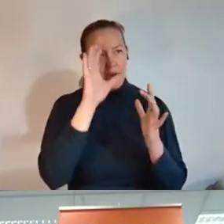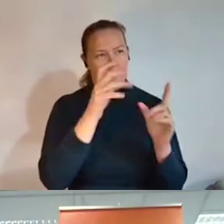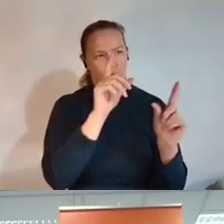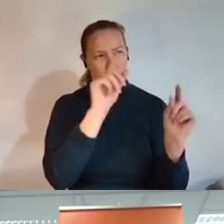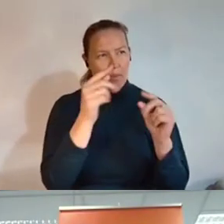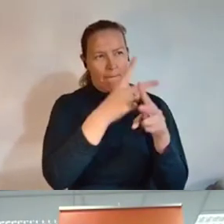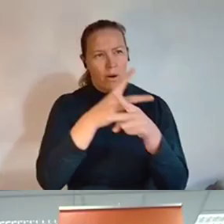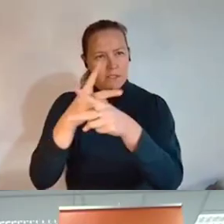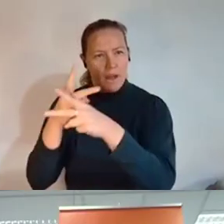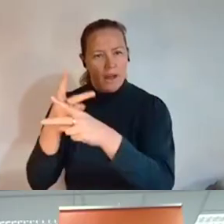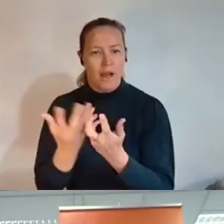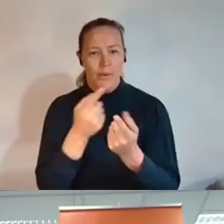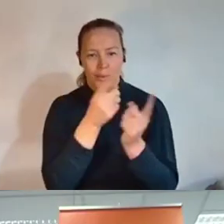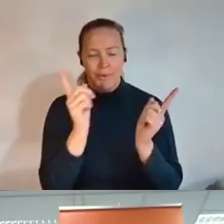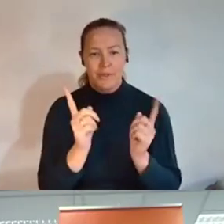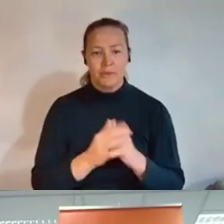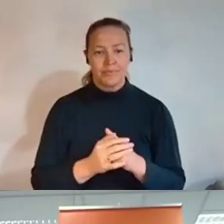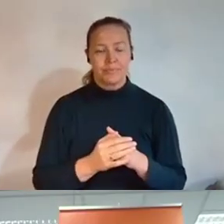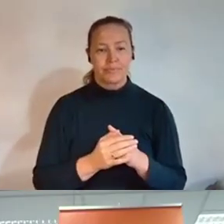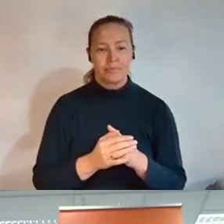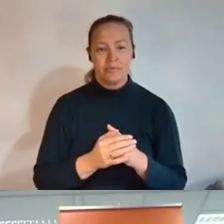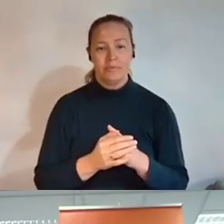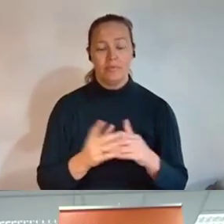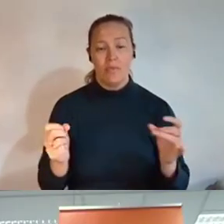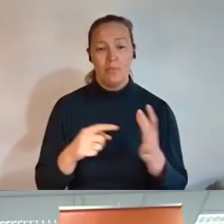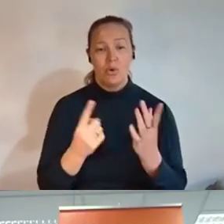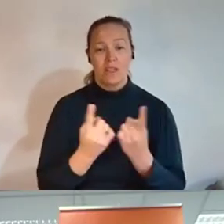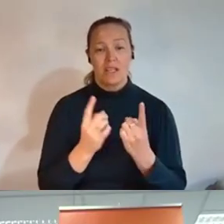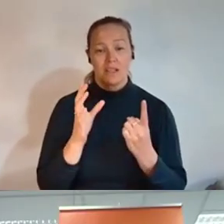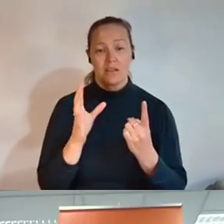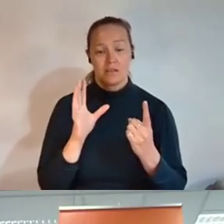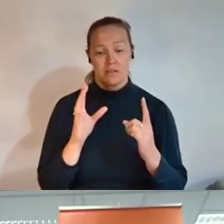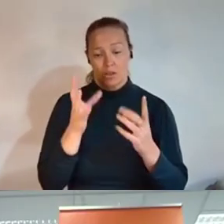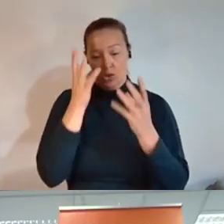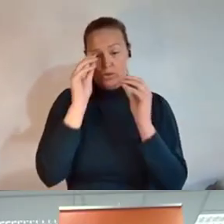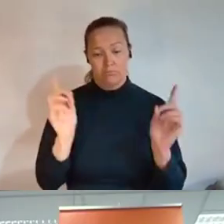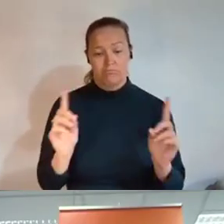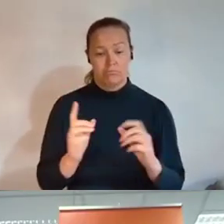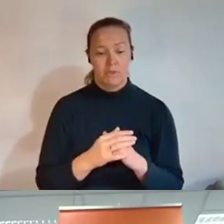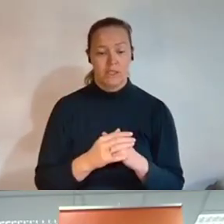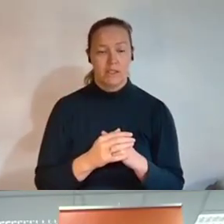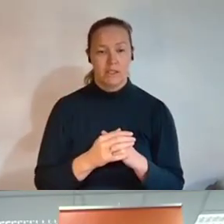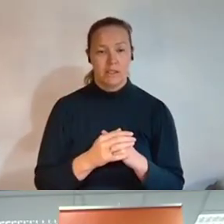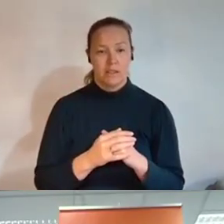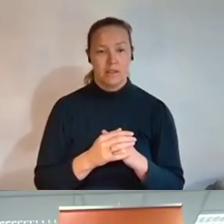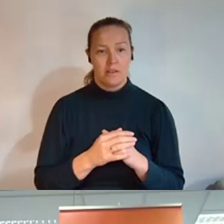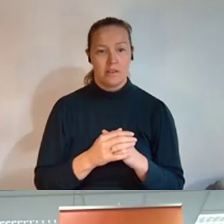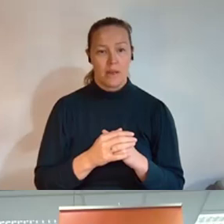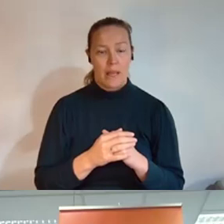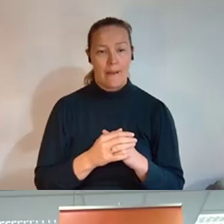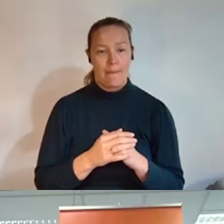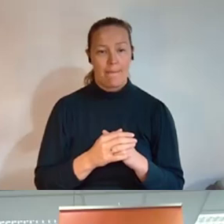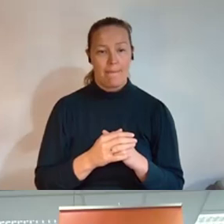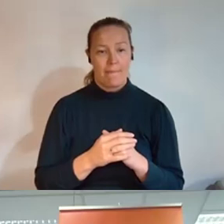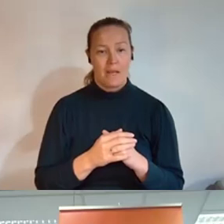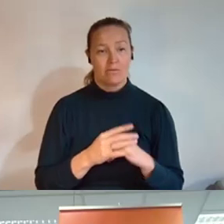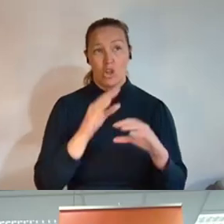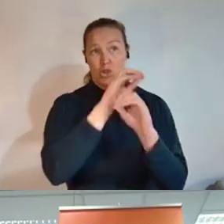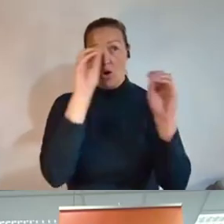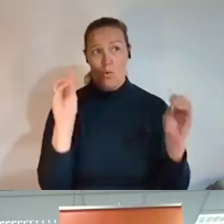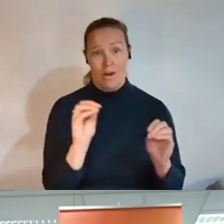I think one of the key things that we learned from this was that no one does it, no one is maximising